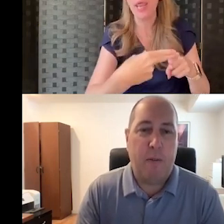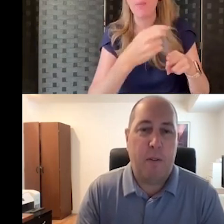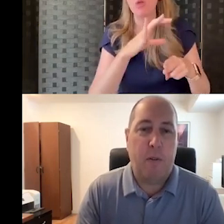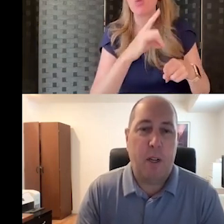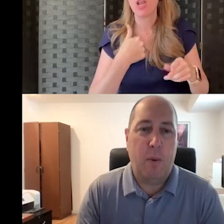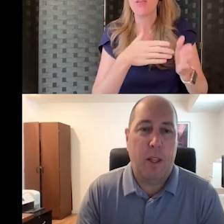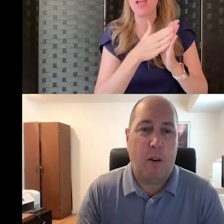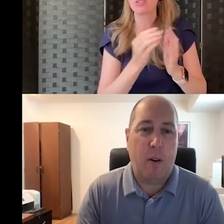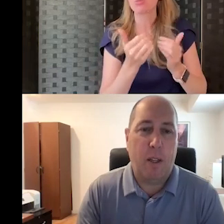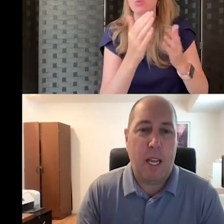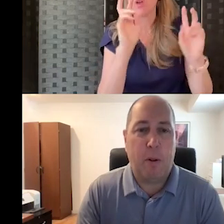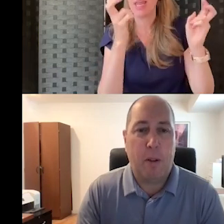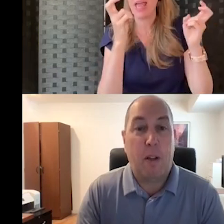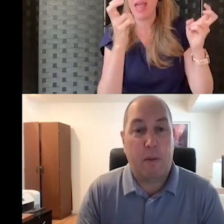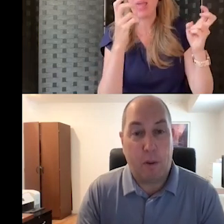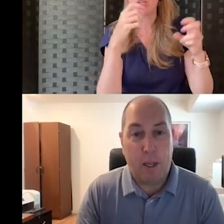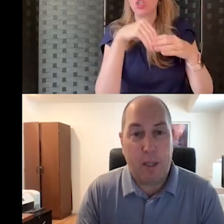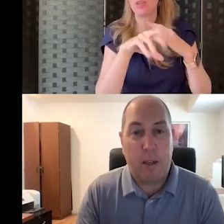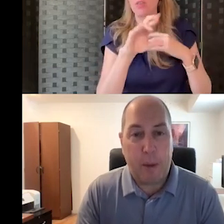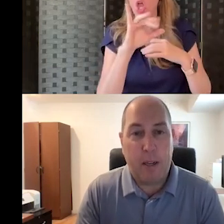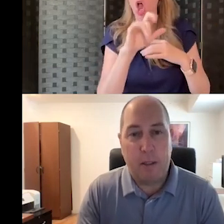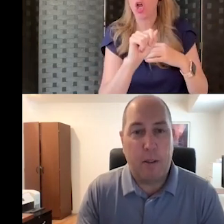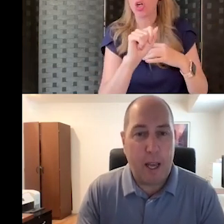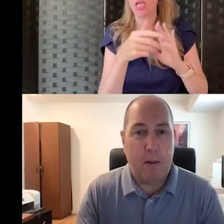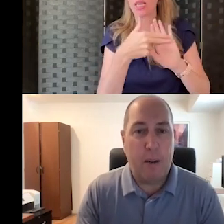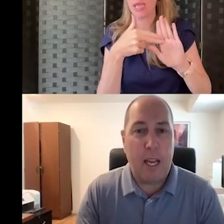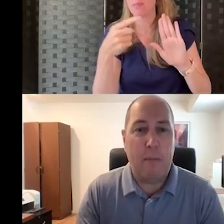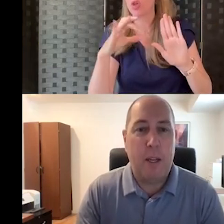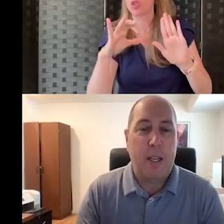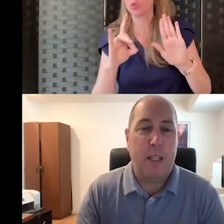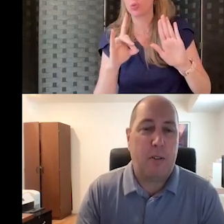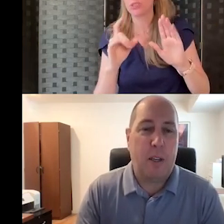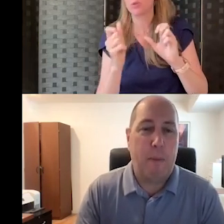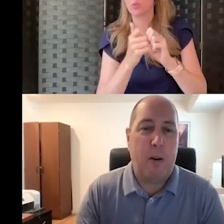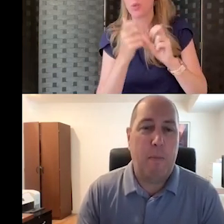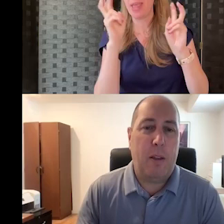for the grid with a ARIA label of grid appended to the header name. Is there some better method